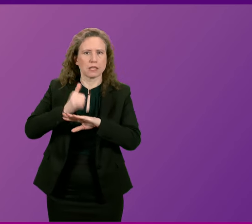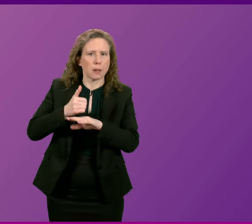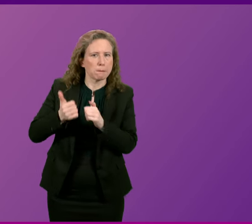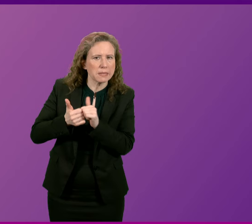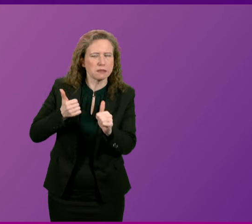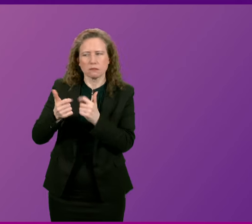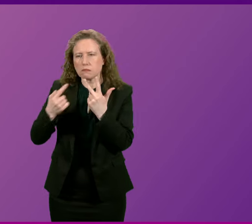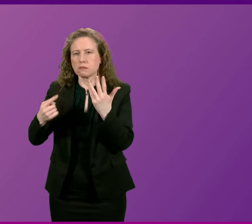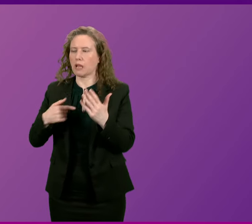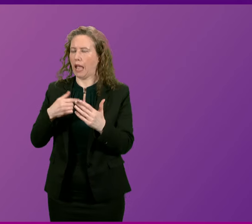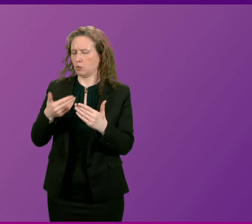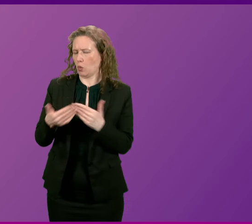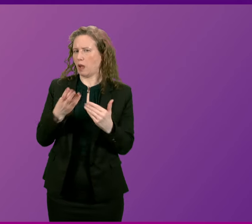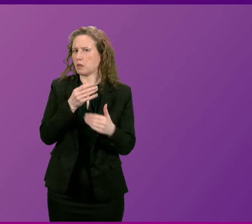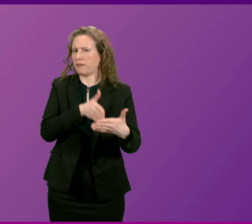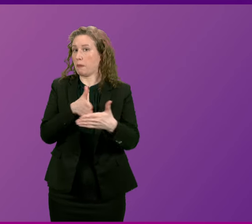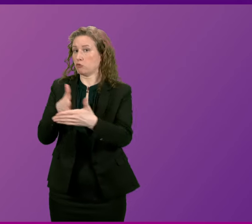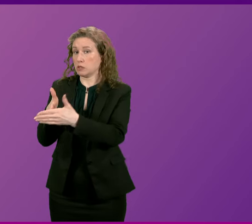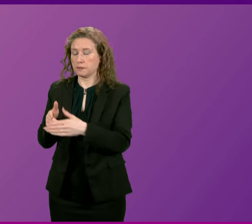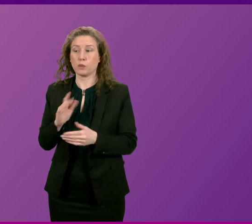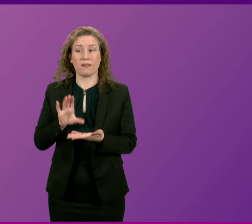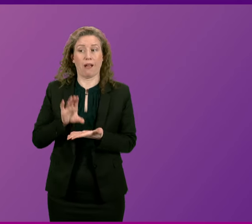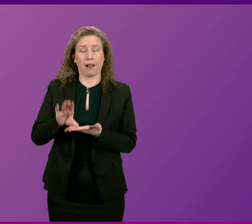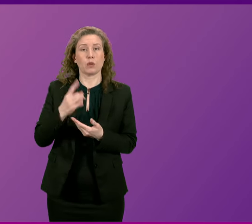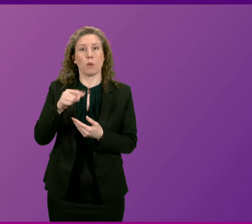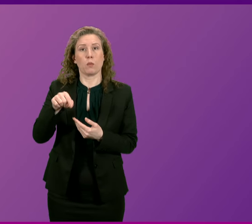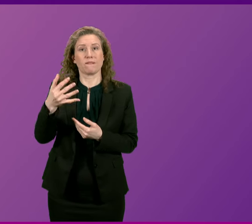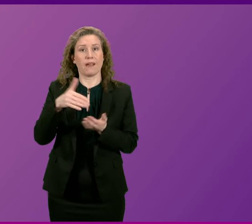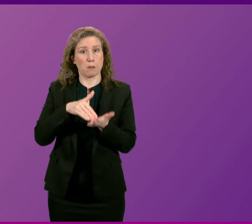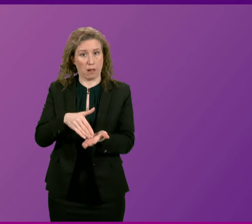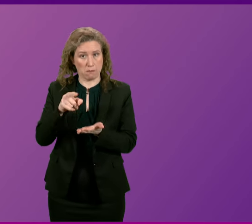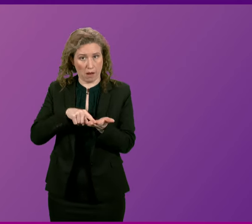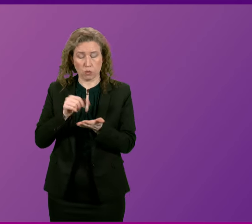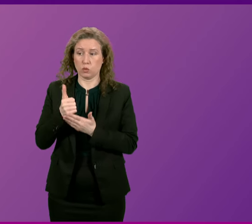that they continue to face. We have allocated £1.5 million this year to support that work,